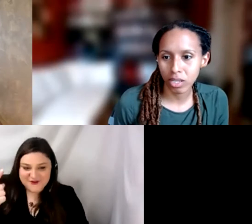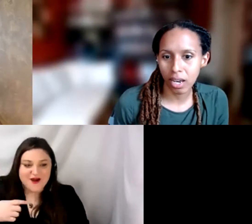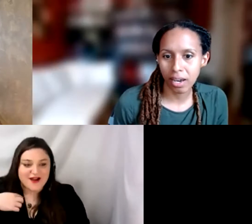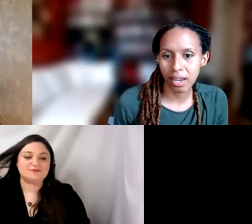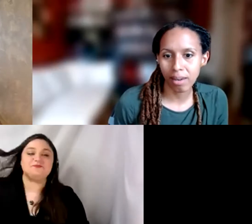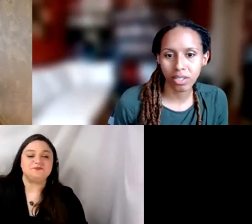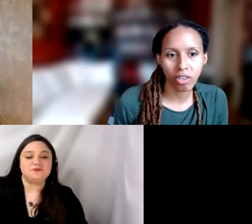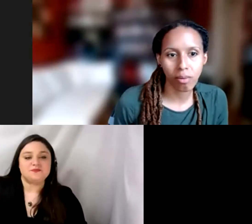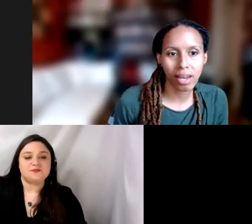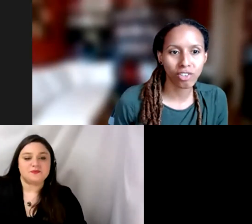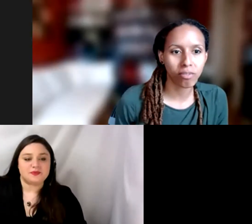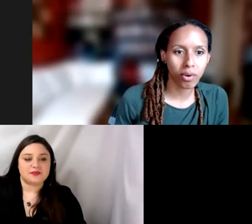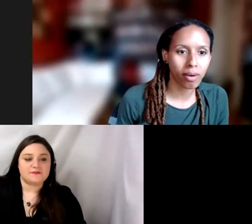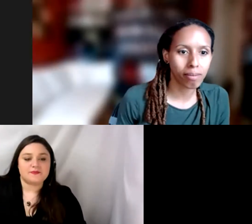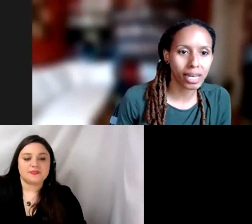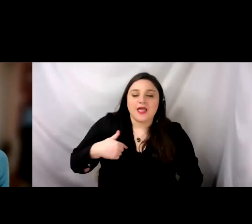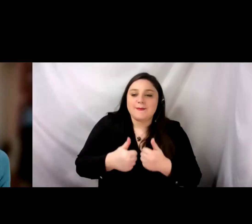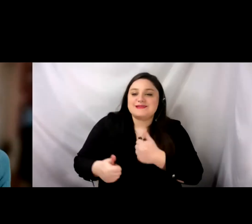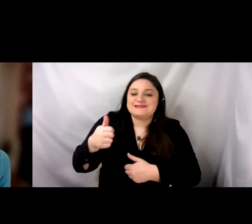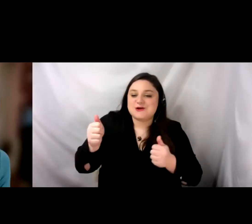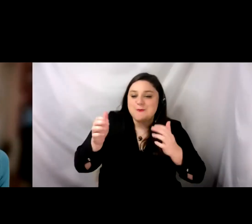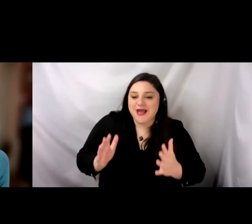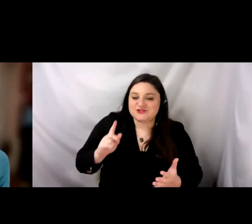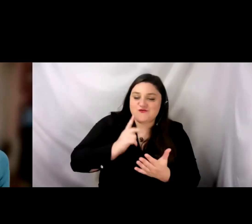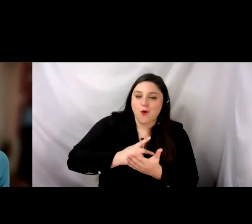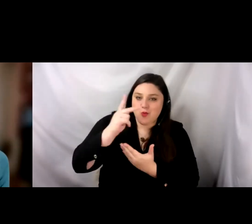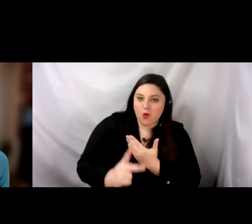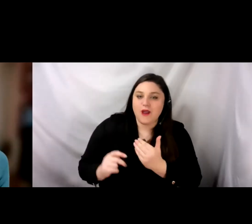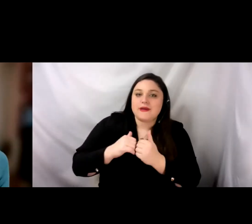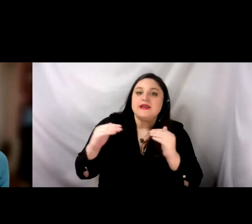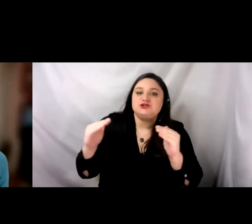I am a Senior Manager of Programming and Justice initiatives at Dance/NYC.